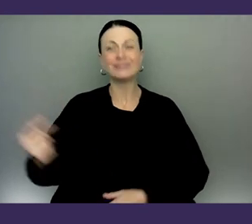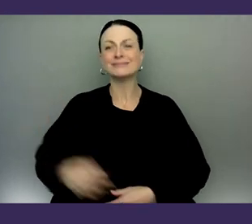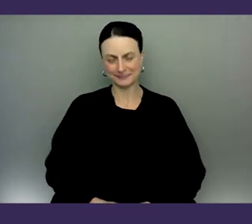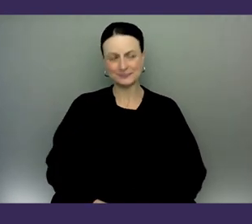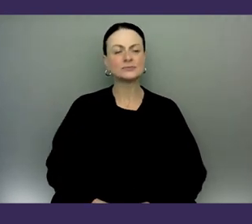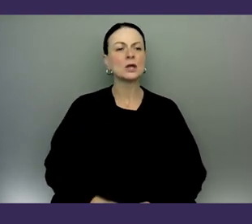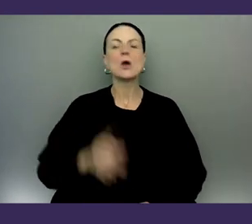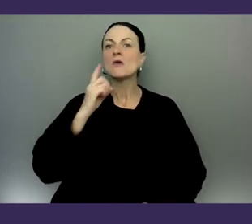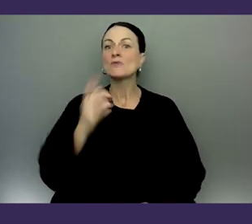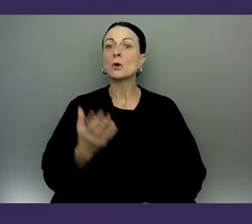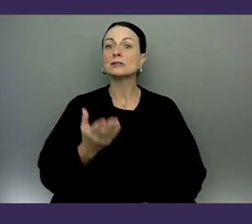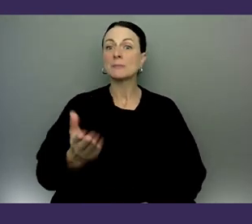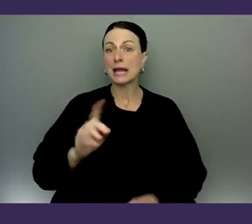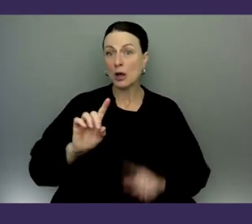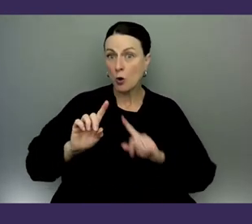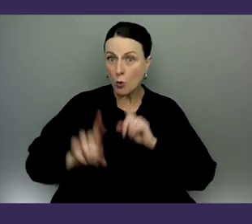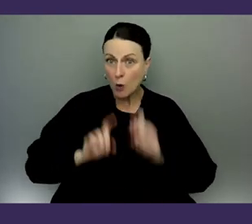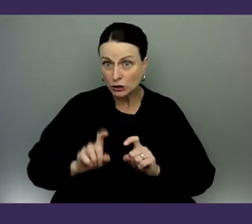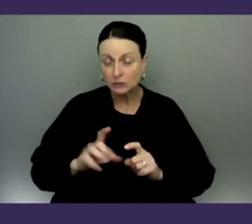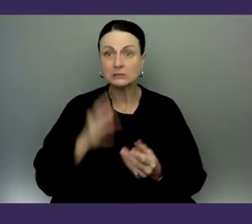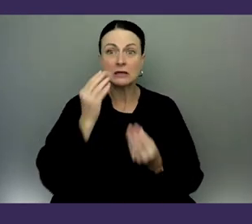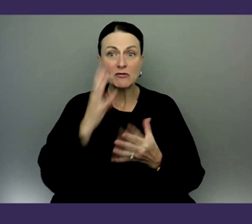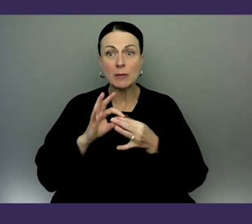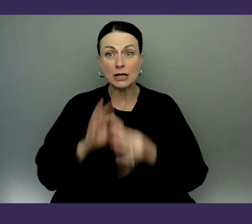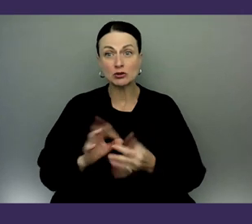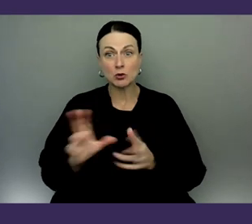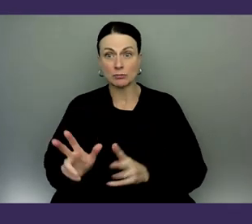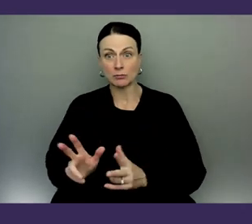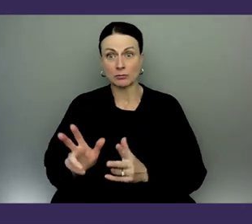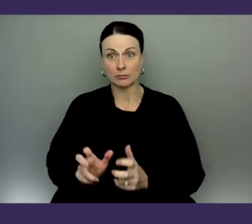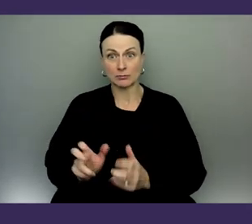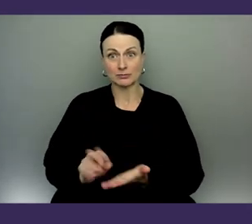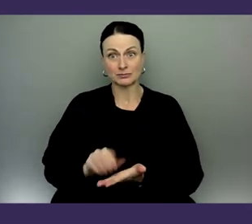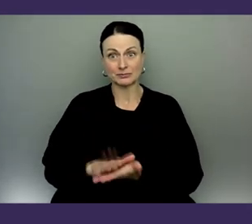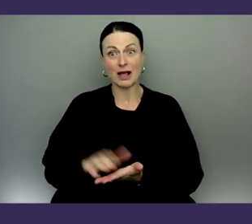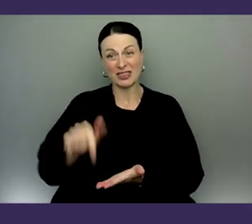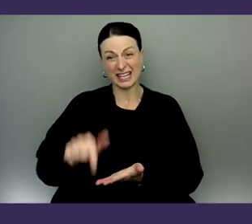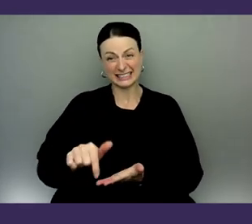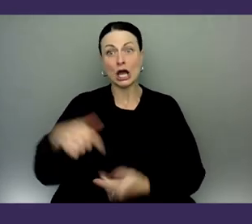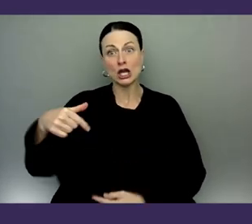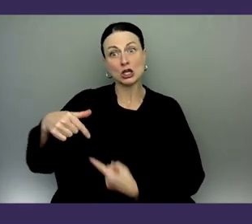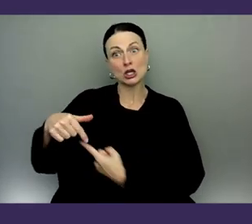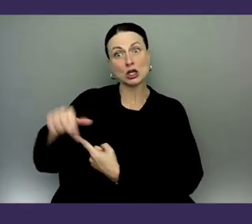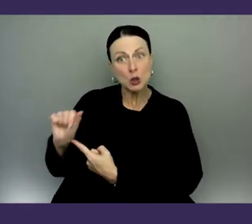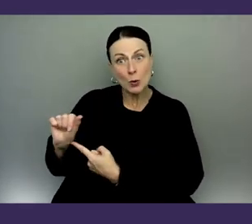and some information about the recording of this webinar, we have a Q&A button at the bottom of this screen.